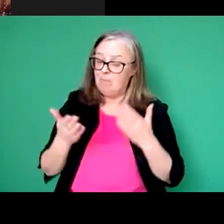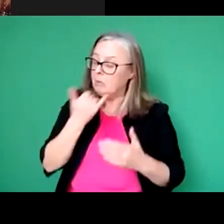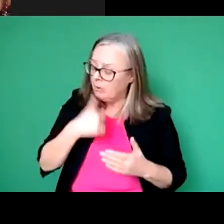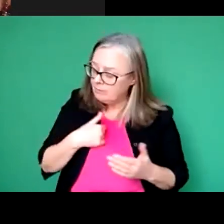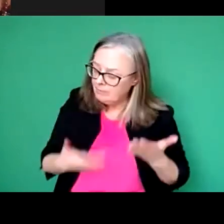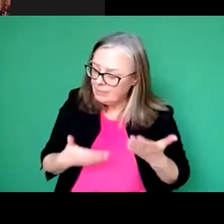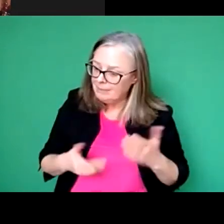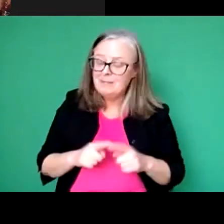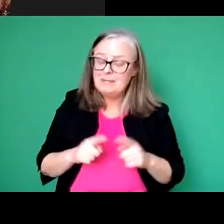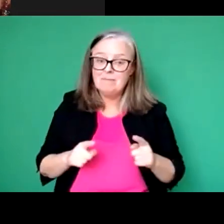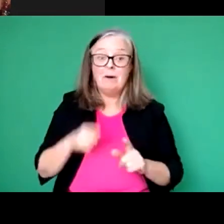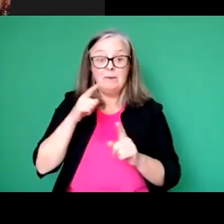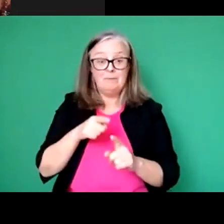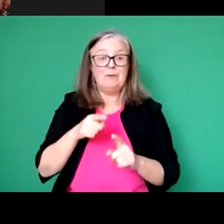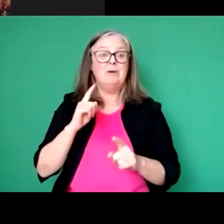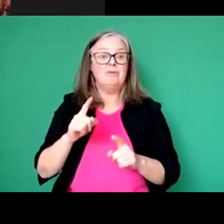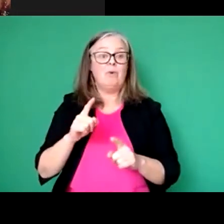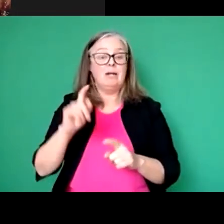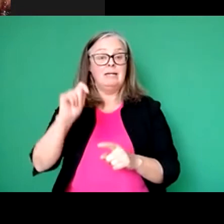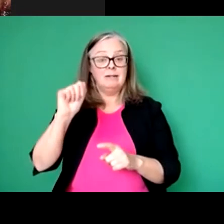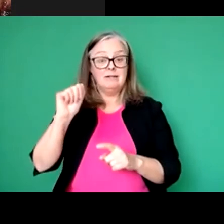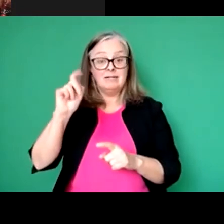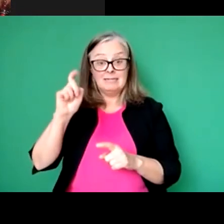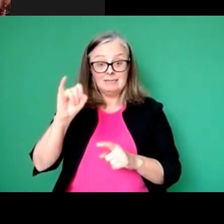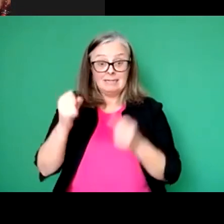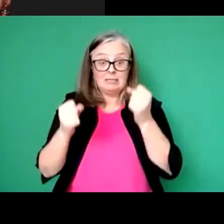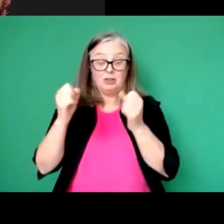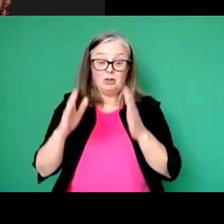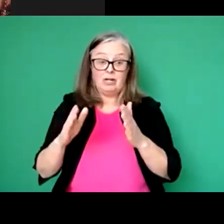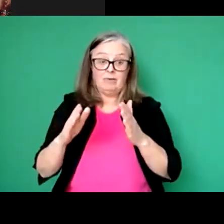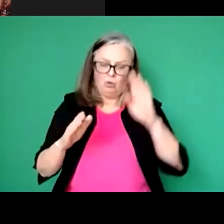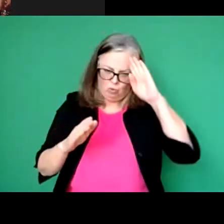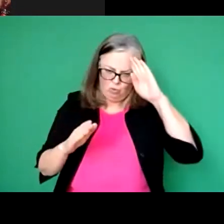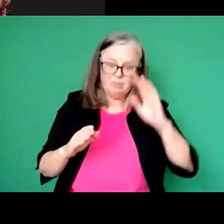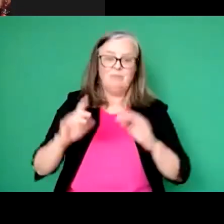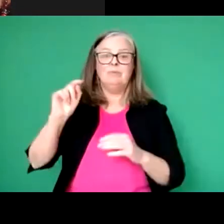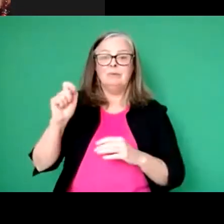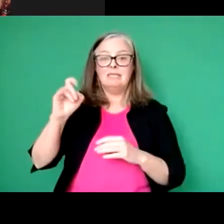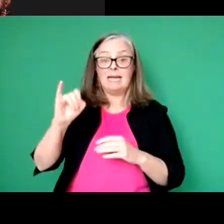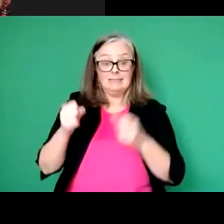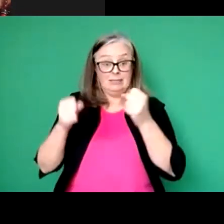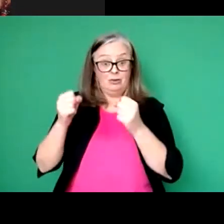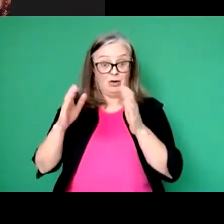when it comes to taxi drivers oops when it comes to taxi drivers if you're allergic to dogs maybe